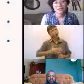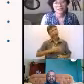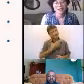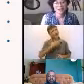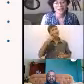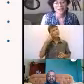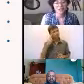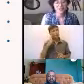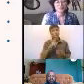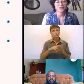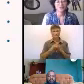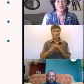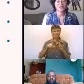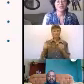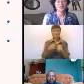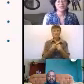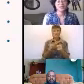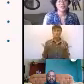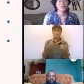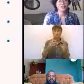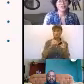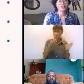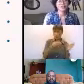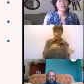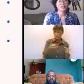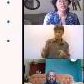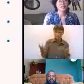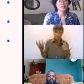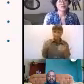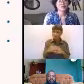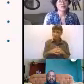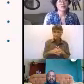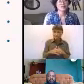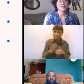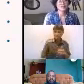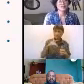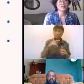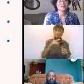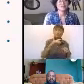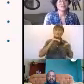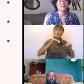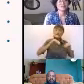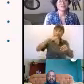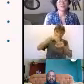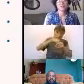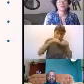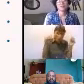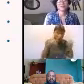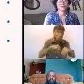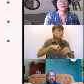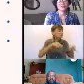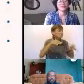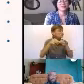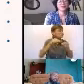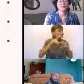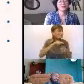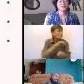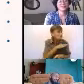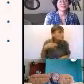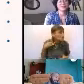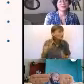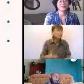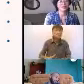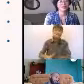hire where there was no preparation for staff, for leadership, or an organization to understand